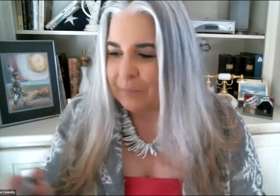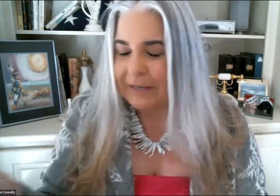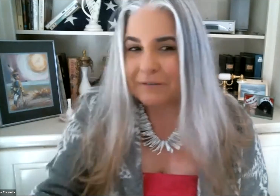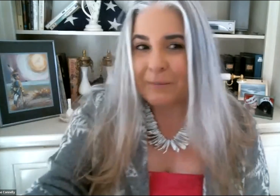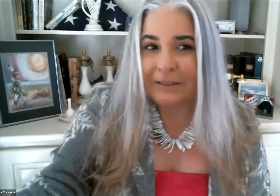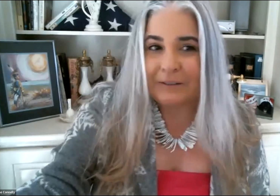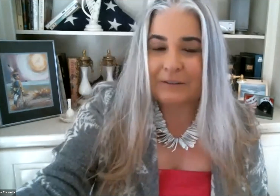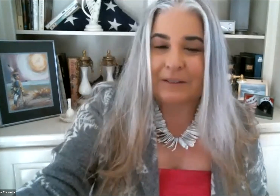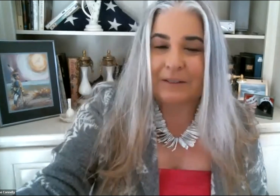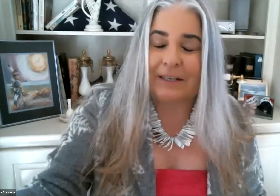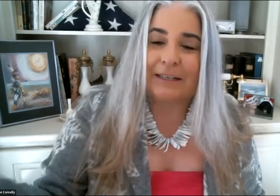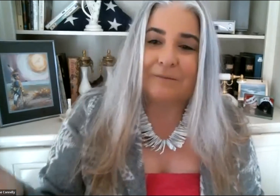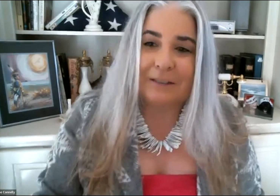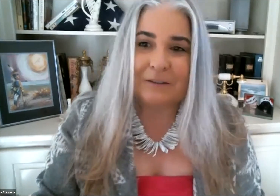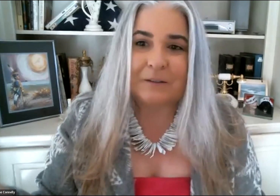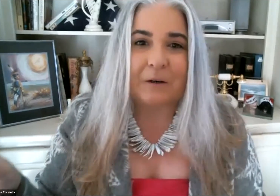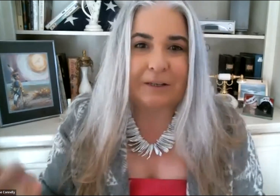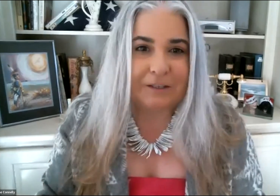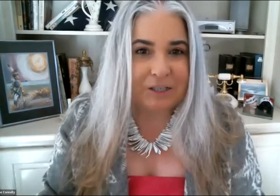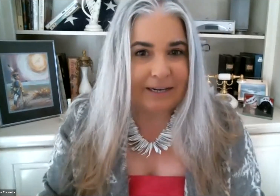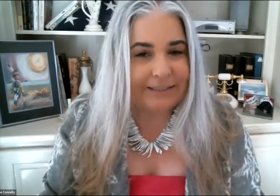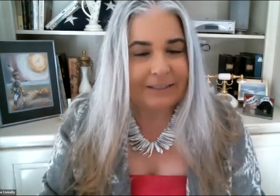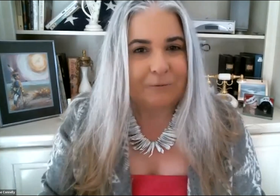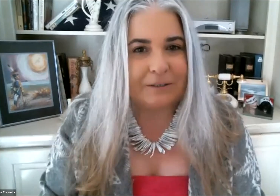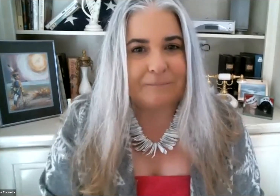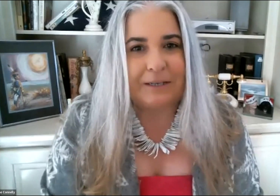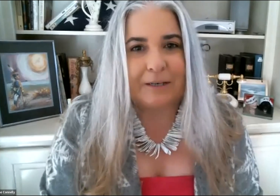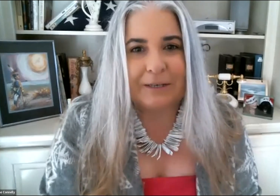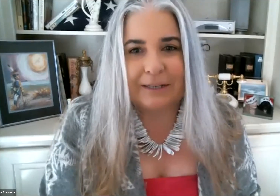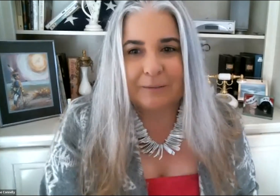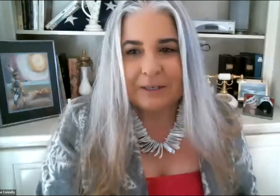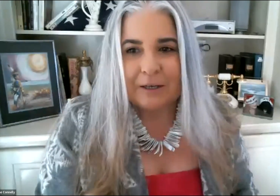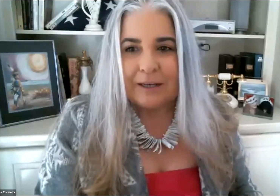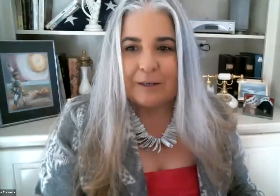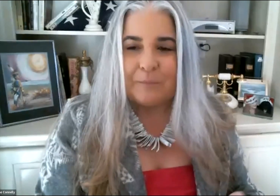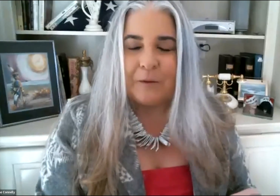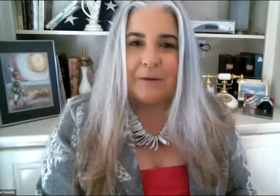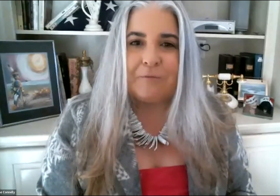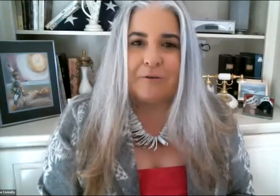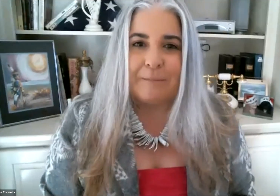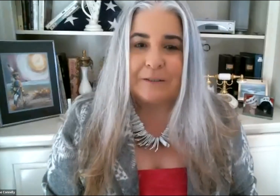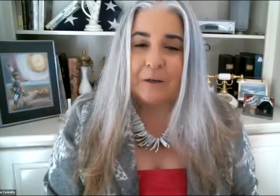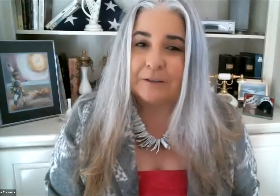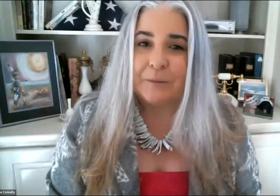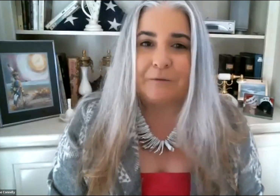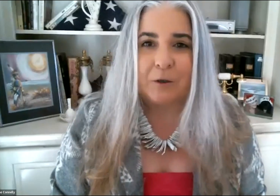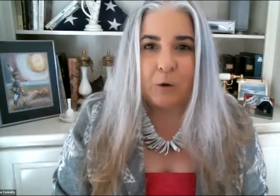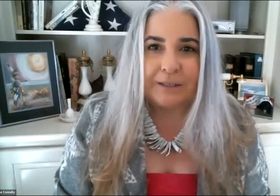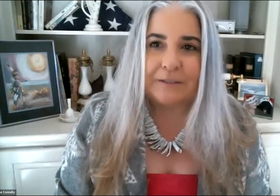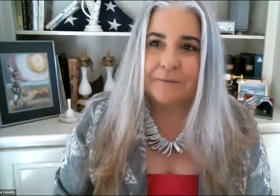Thank you. As a reminder. The events are in the chat. We have many coming up. The program has also been recorded.